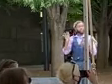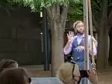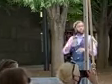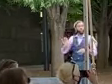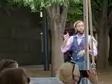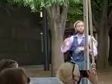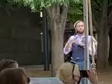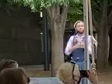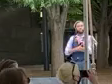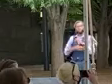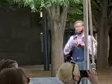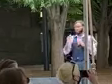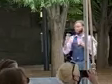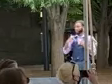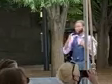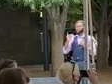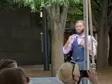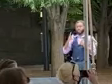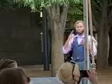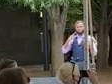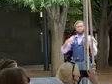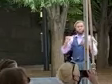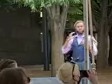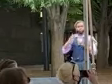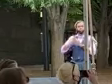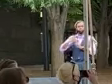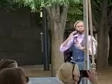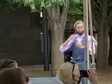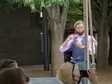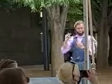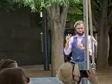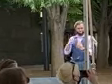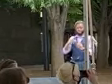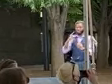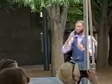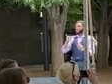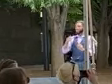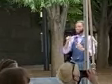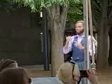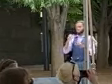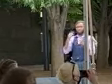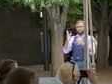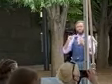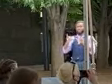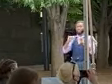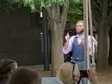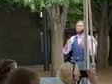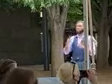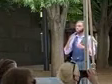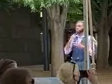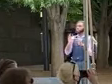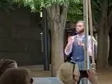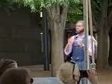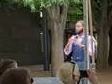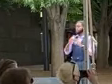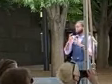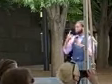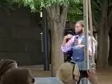it was as if a veil had been lifted. For so many this statue sent the message that in the long arc of America's history